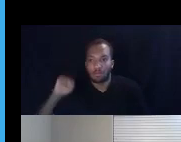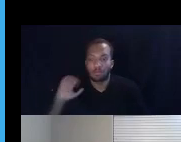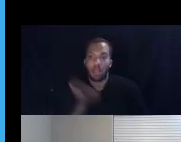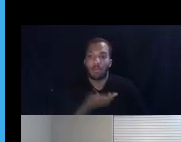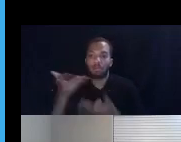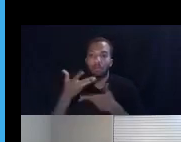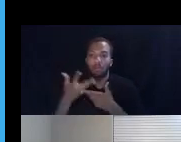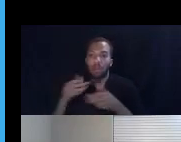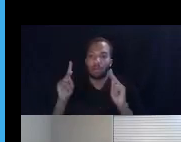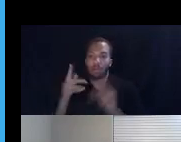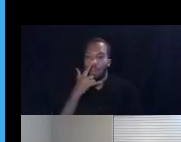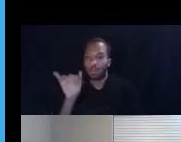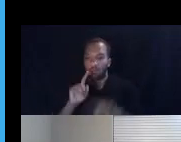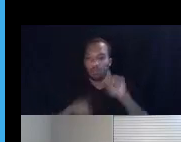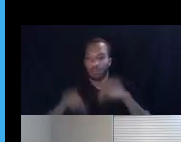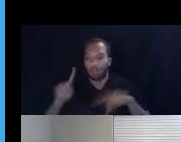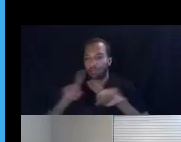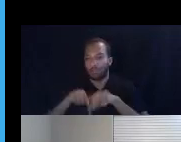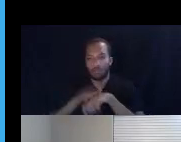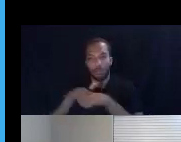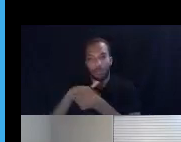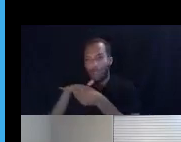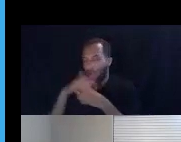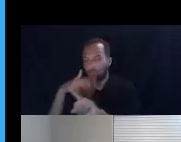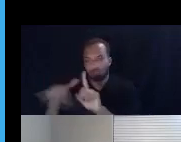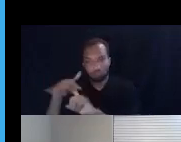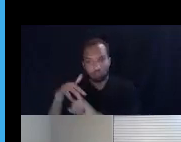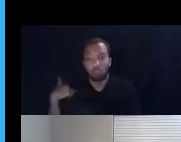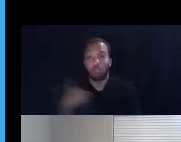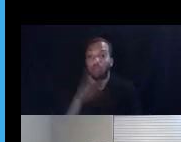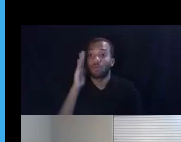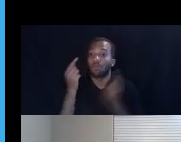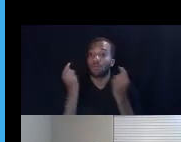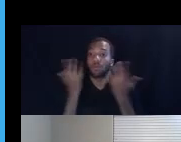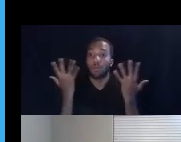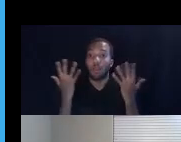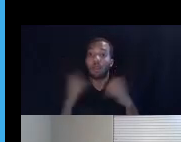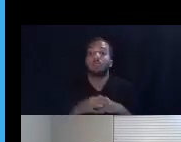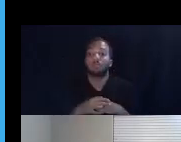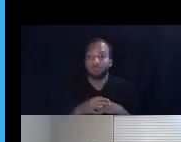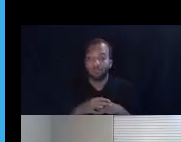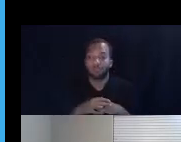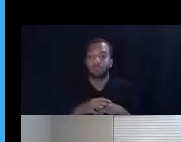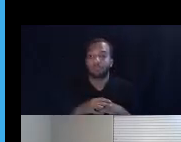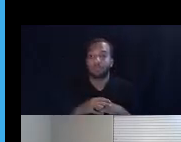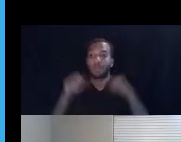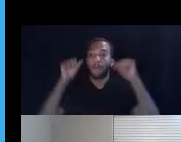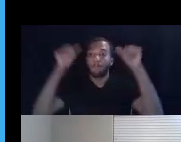obviously, for our different areas. And so what we're gonna be doing is we're going to be posting quarterly,